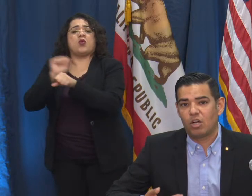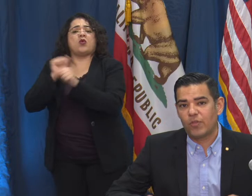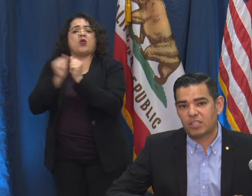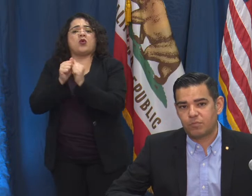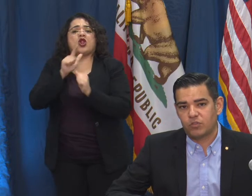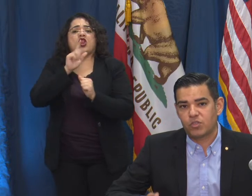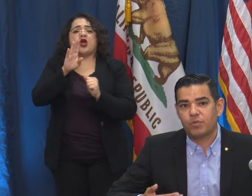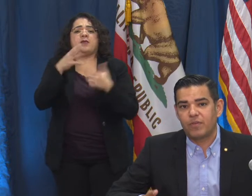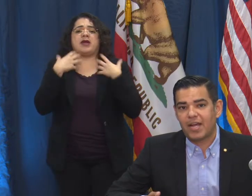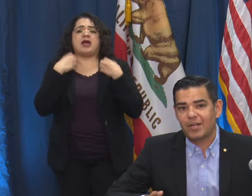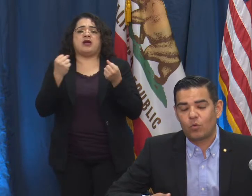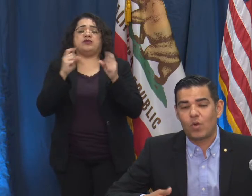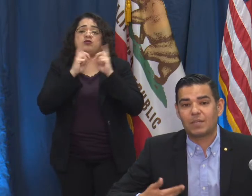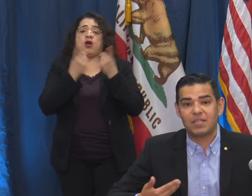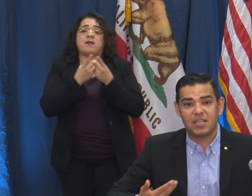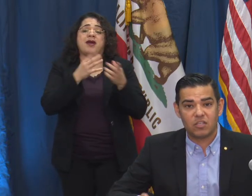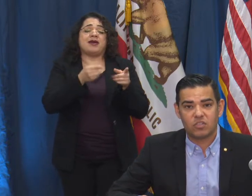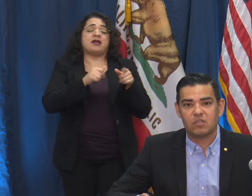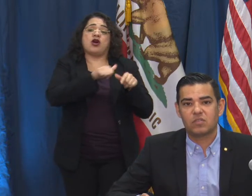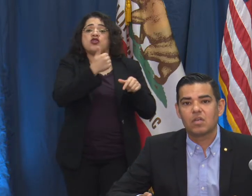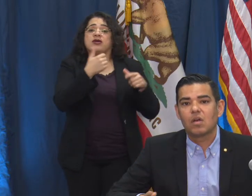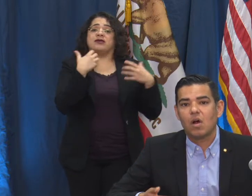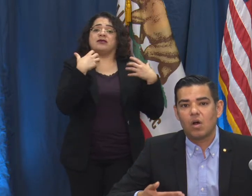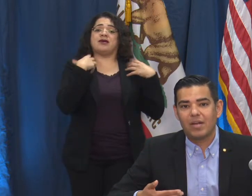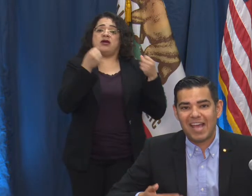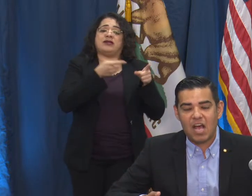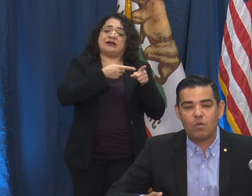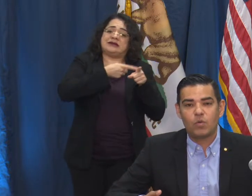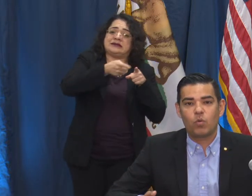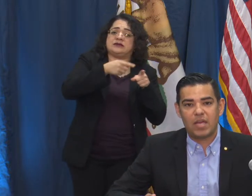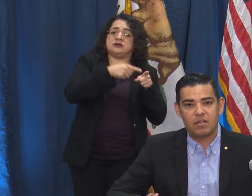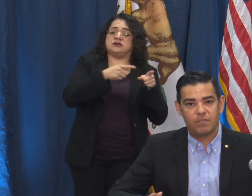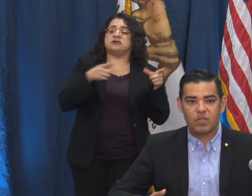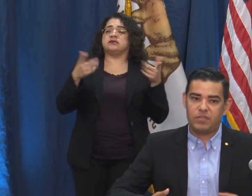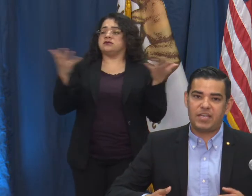health experts to provide recommendations on how and when the